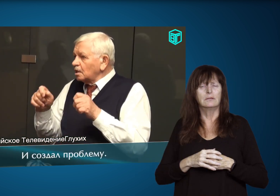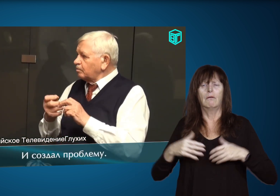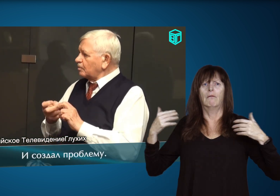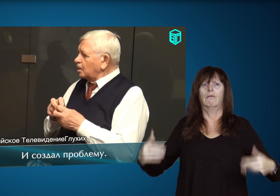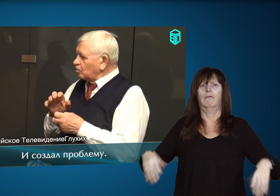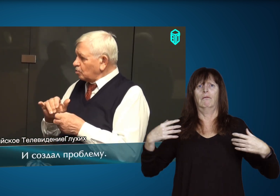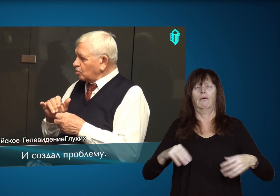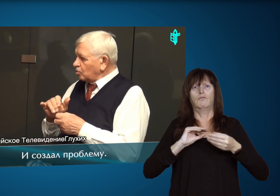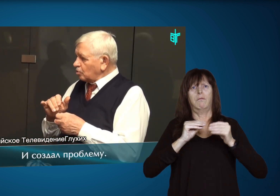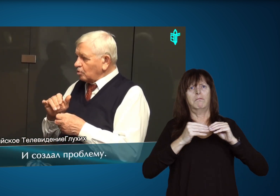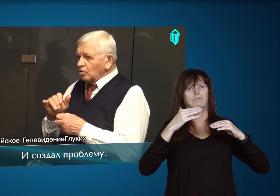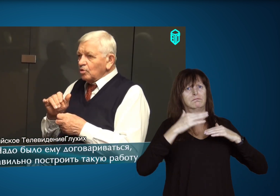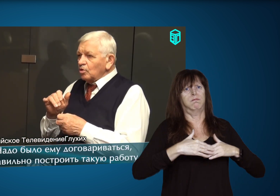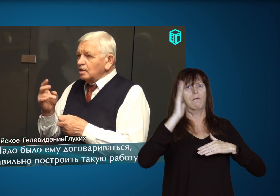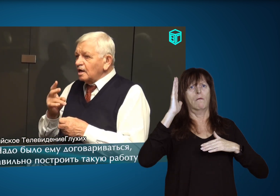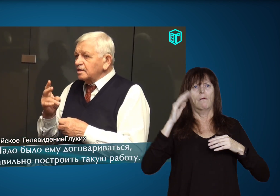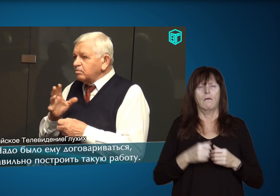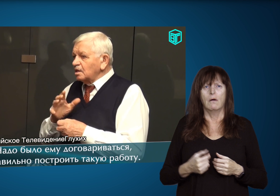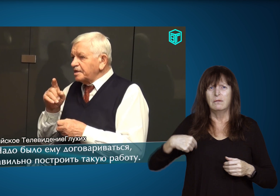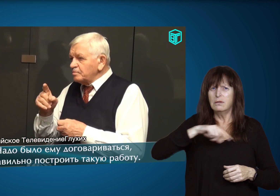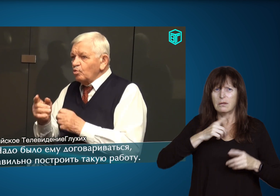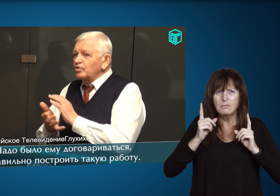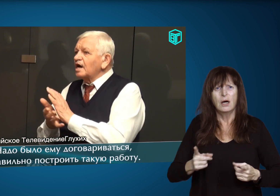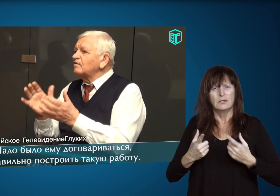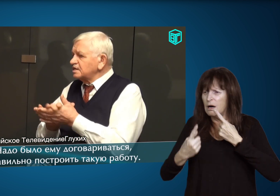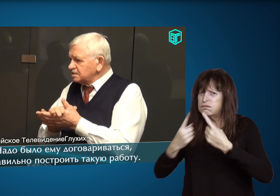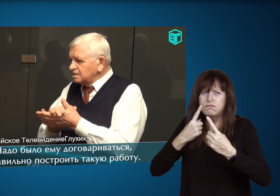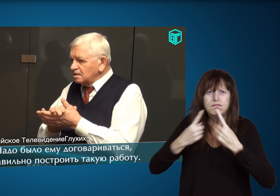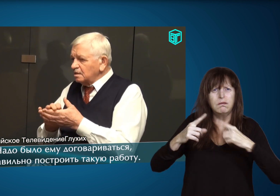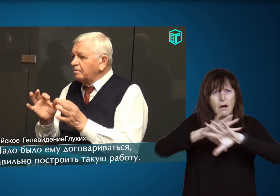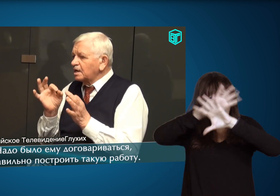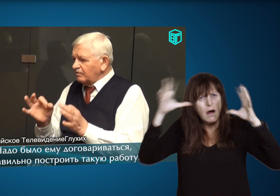He caused a problem. We have to discuss everything and